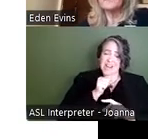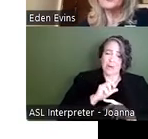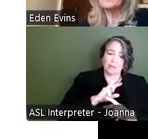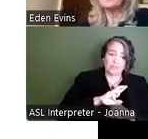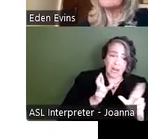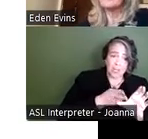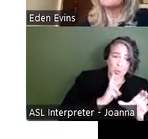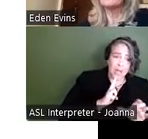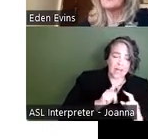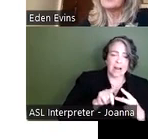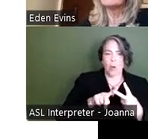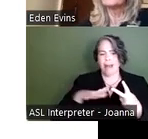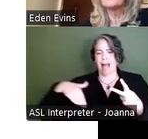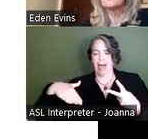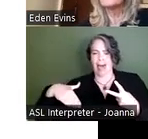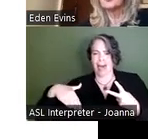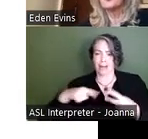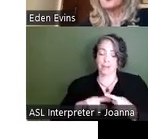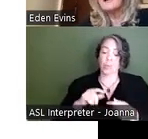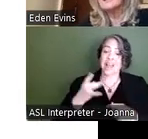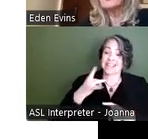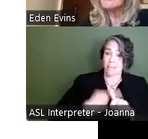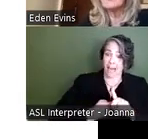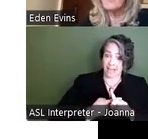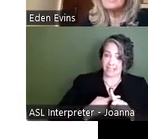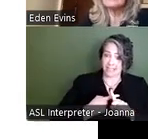of treatment available and we showed that those who weren't ready to quit right away,